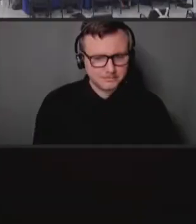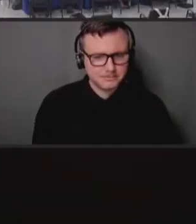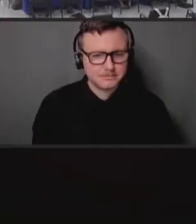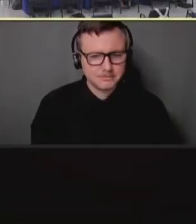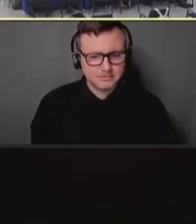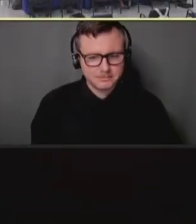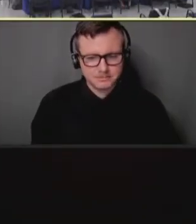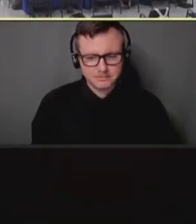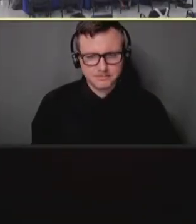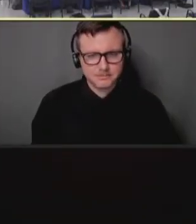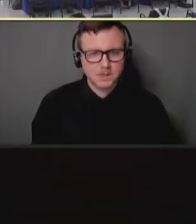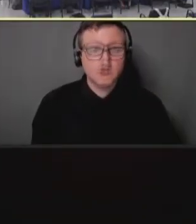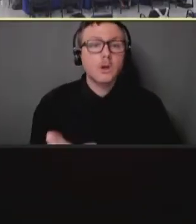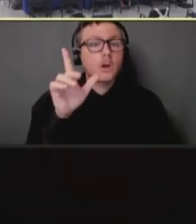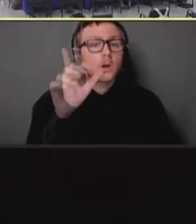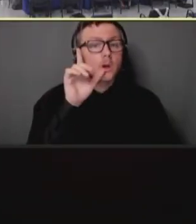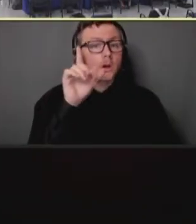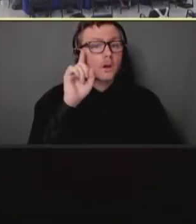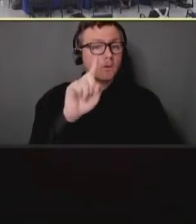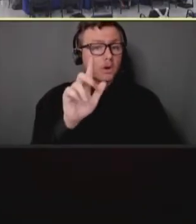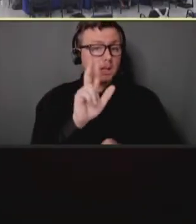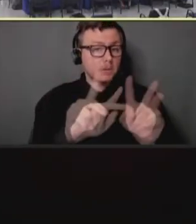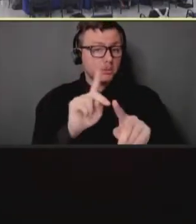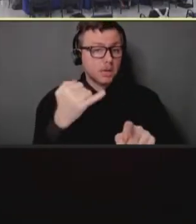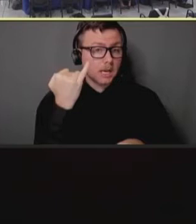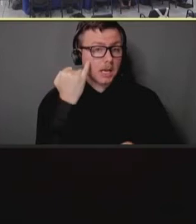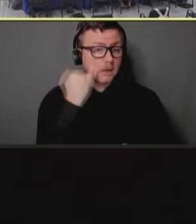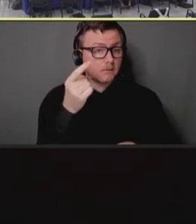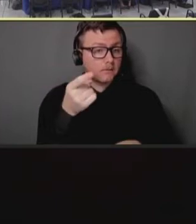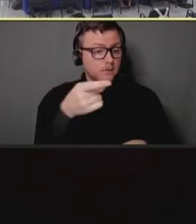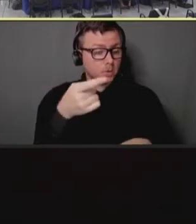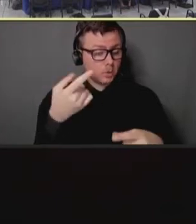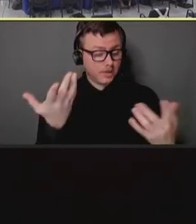And for those speakers that are in the room if they want to come to the table at the front,